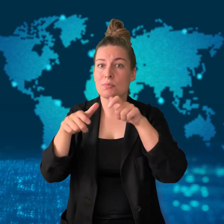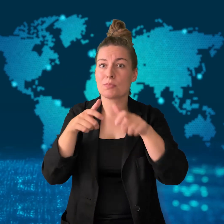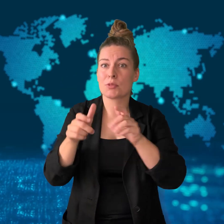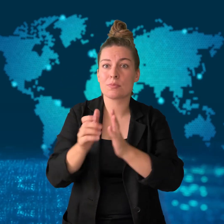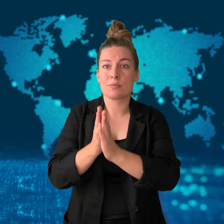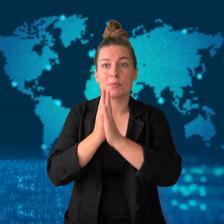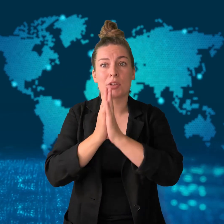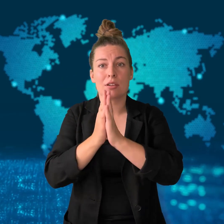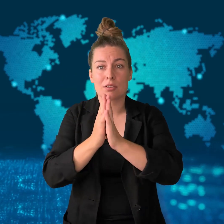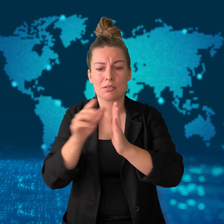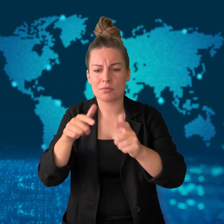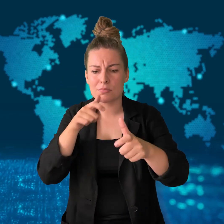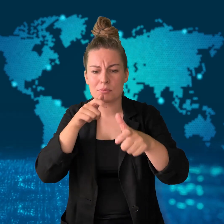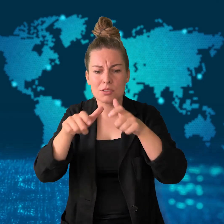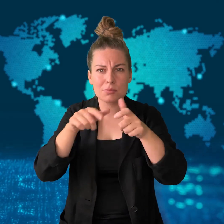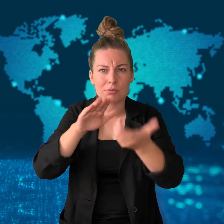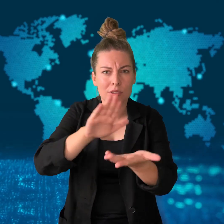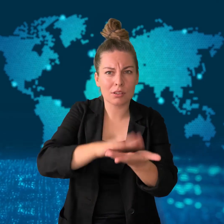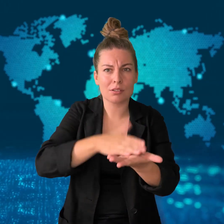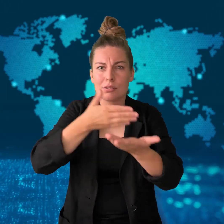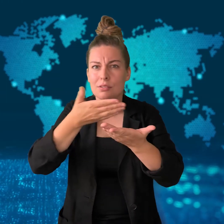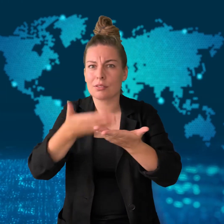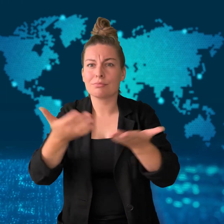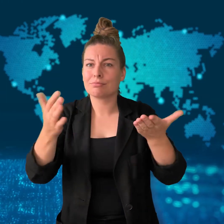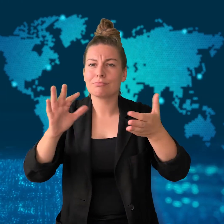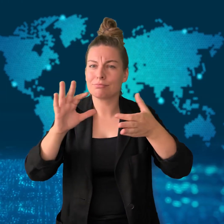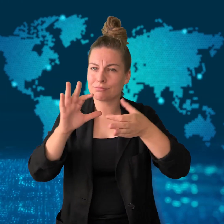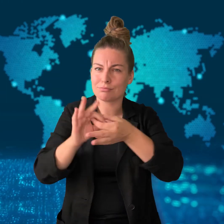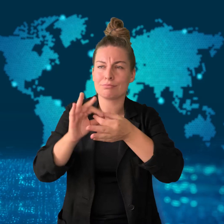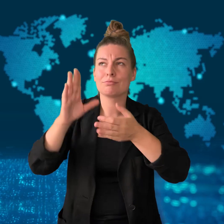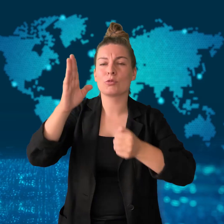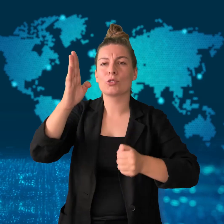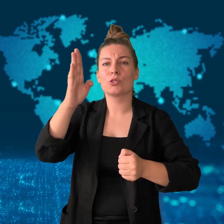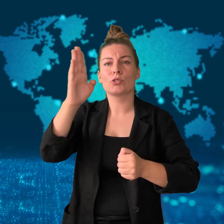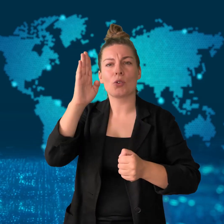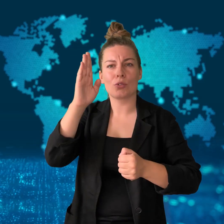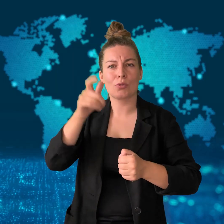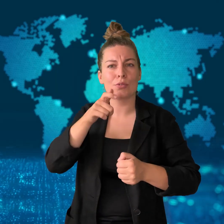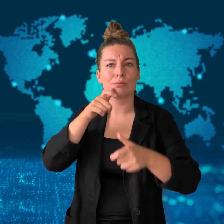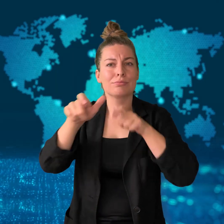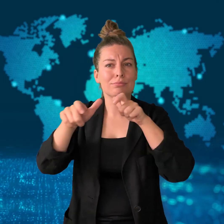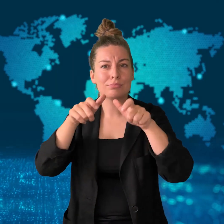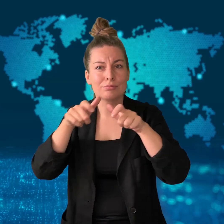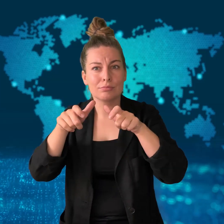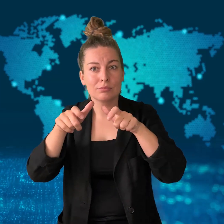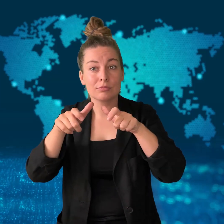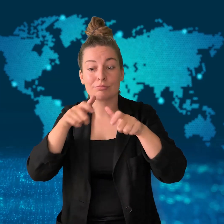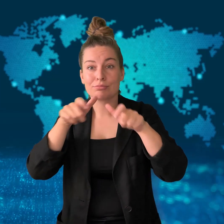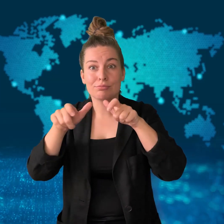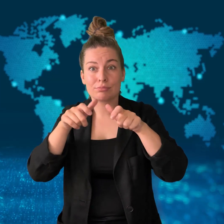In March, Mukherjee had said a prayer which in translation said